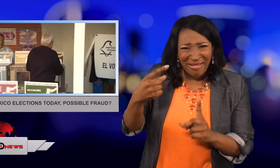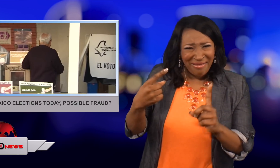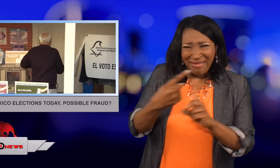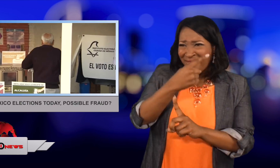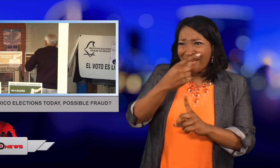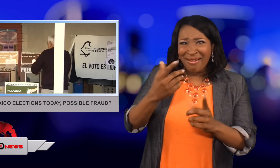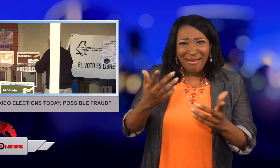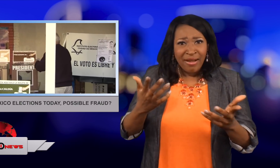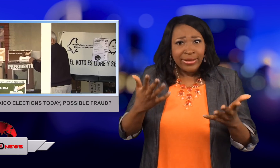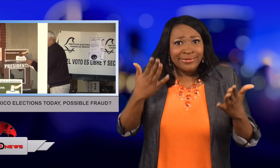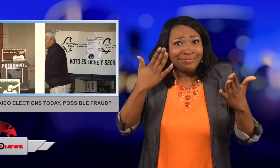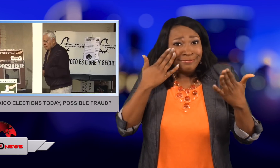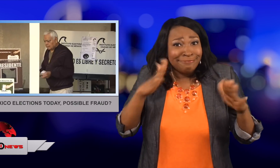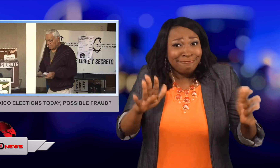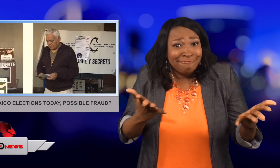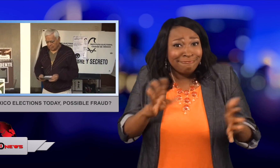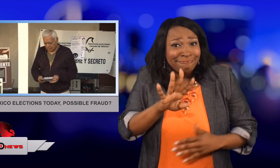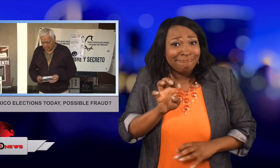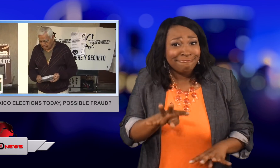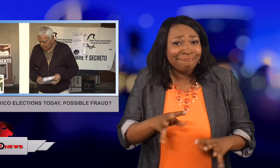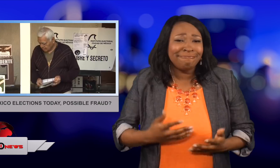the election.